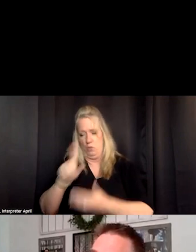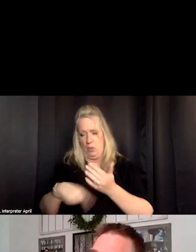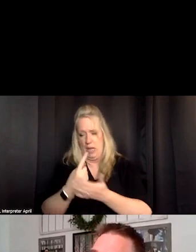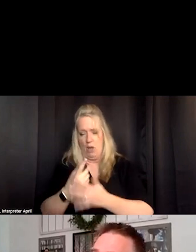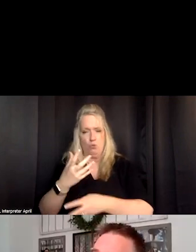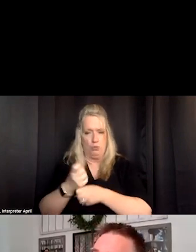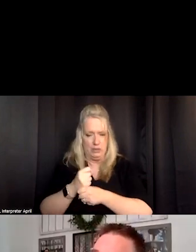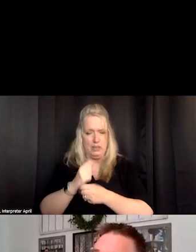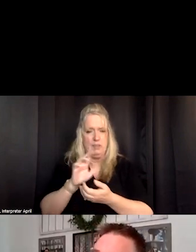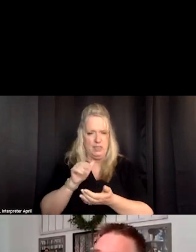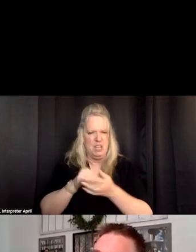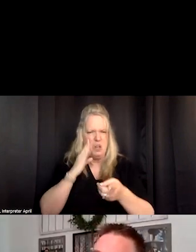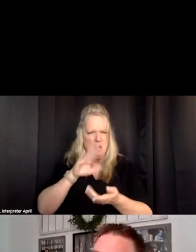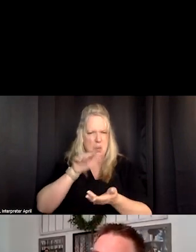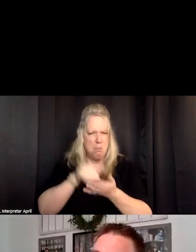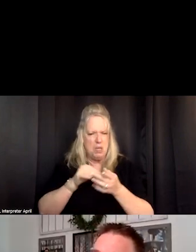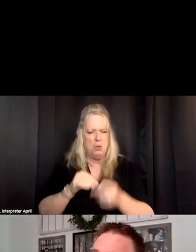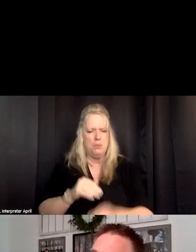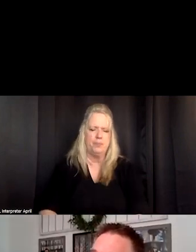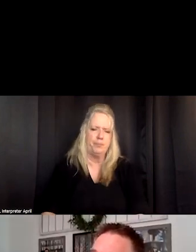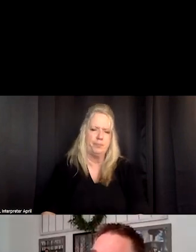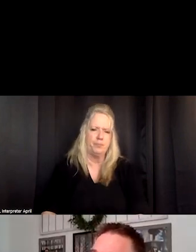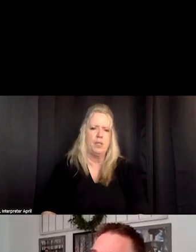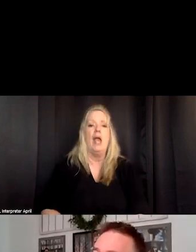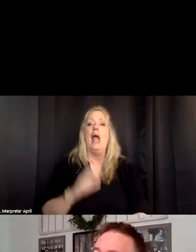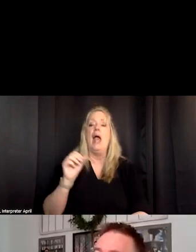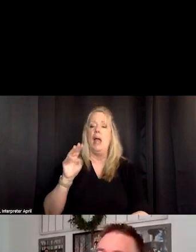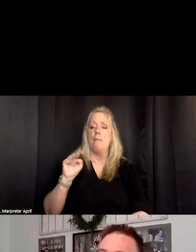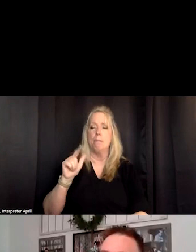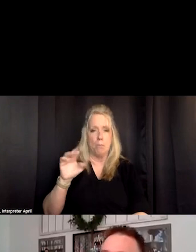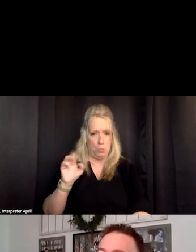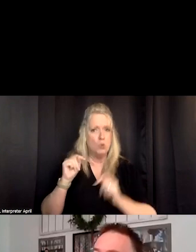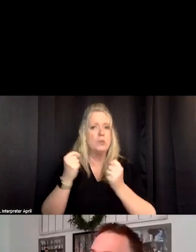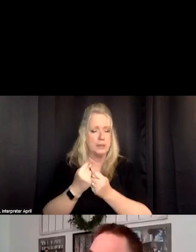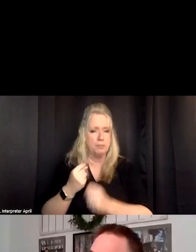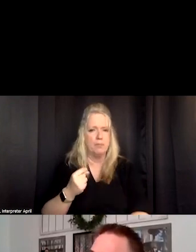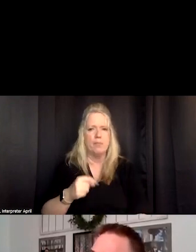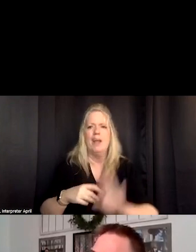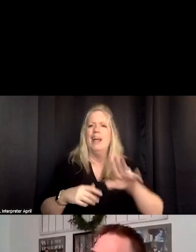US IN THE MIDDLE. THE BUILT UP. AND MOBILE TEAMS. >> PAUL, WE'RE AT THE TOP OF THE HOUR.